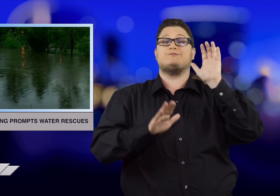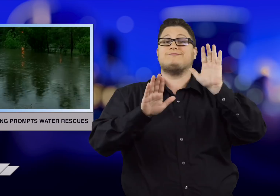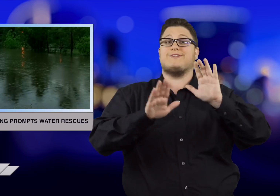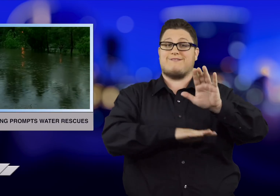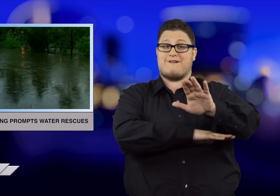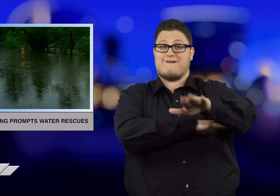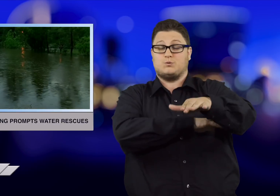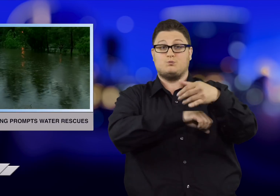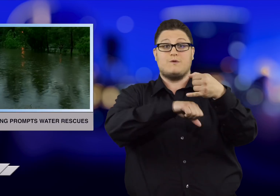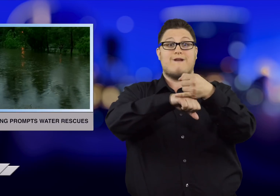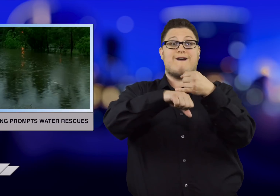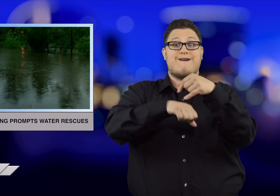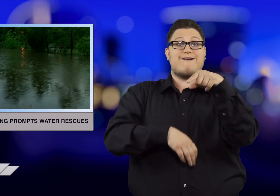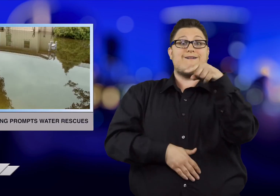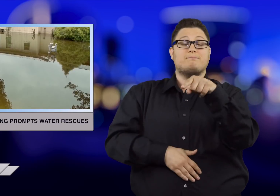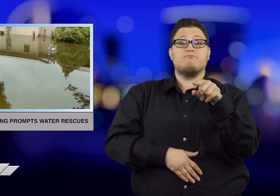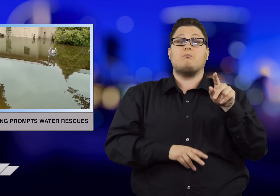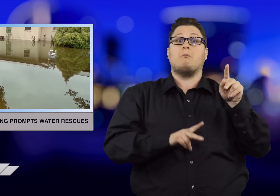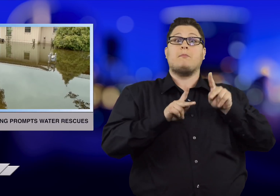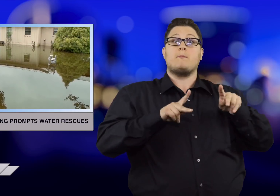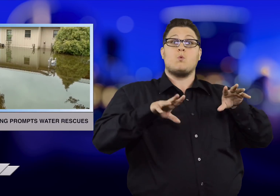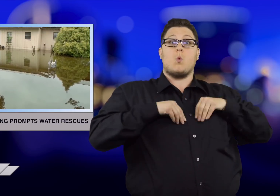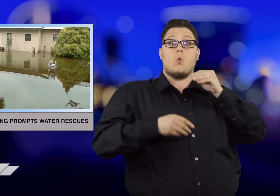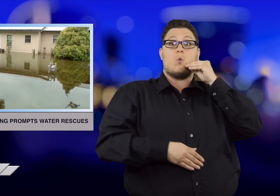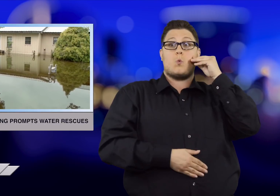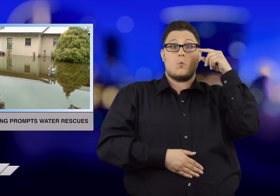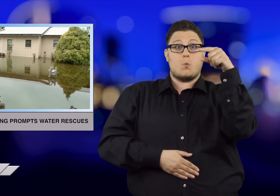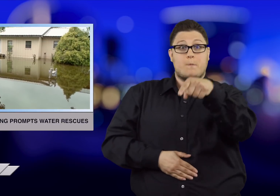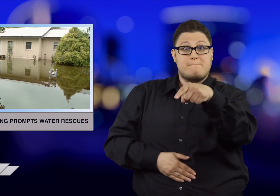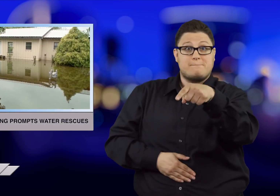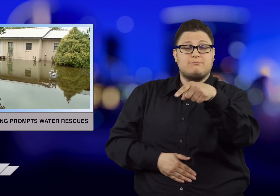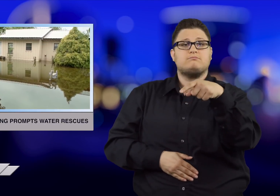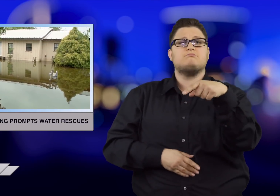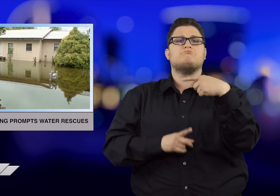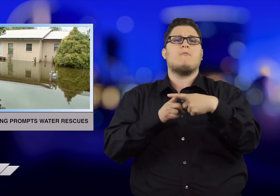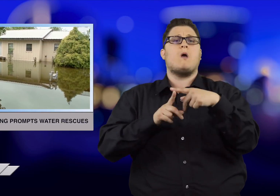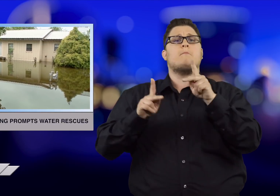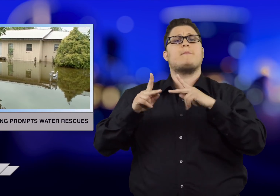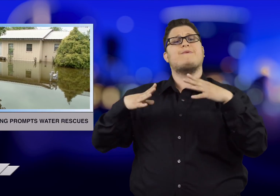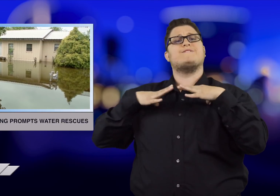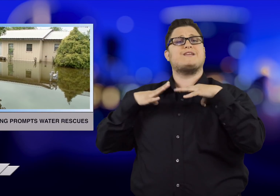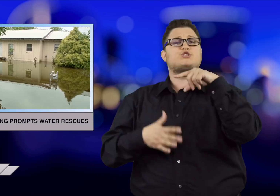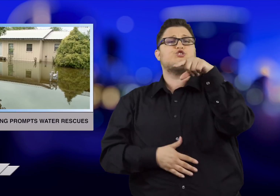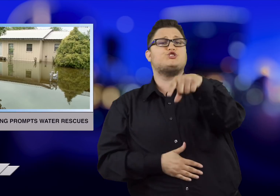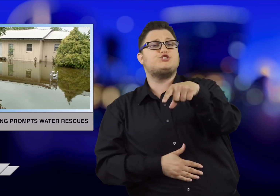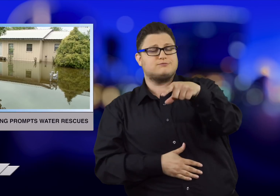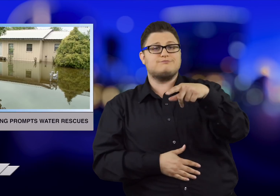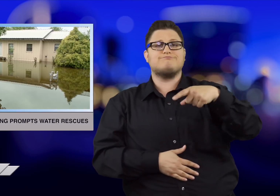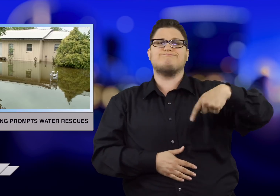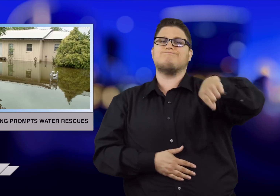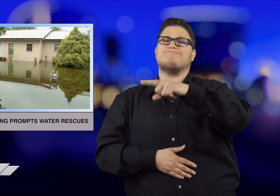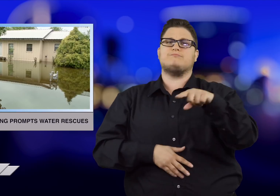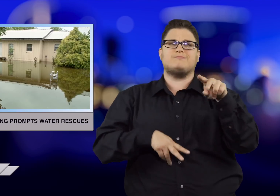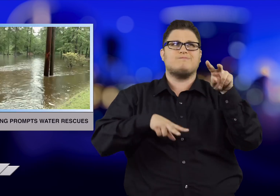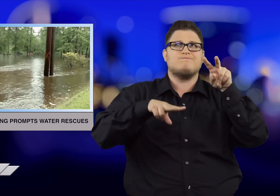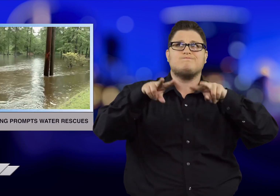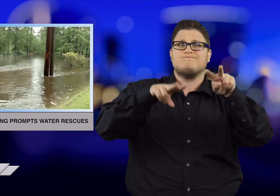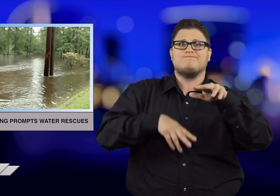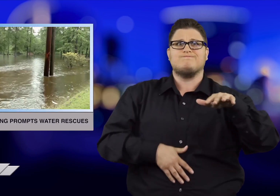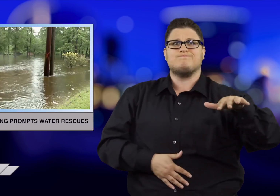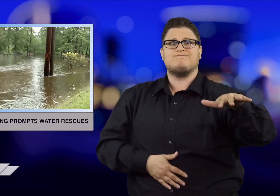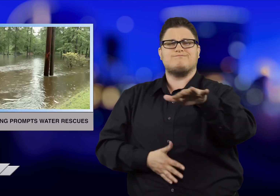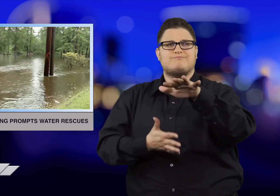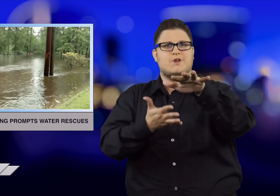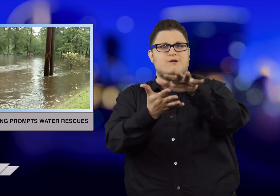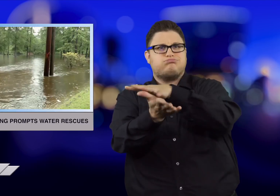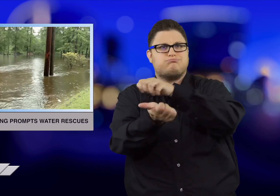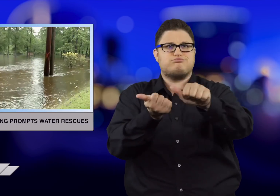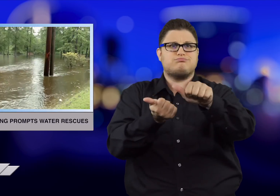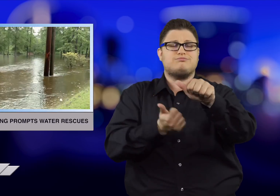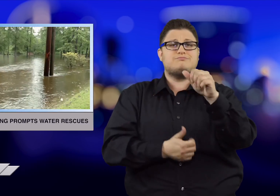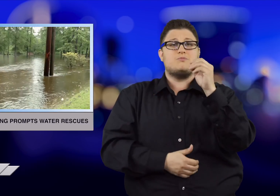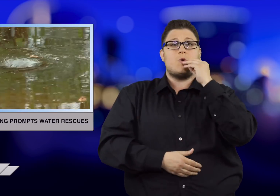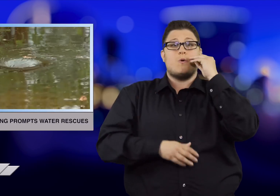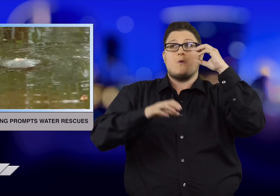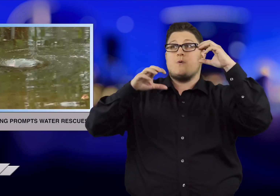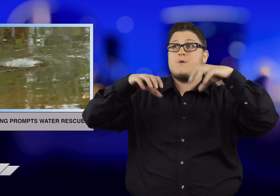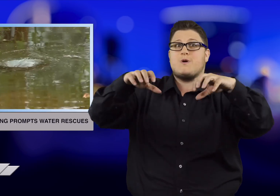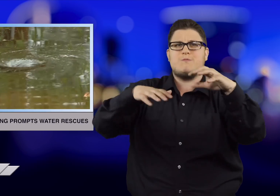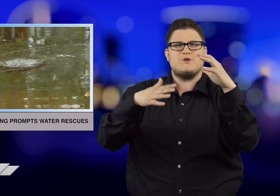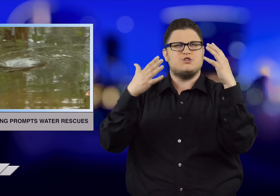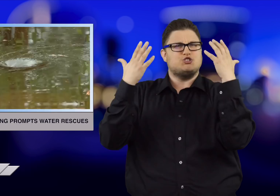Homeowners and vacationers surveyed the damage Sunday afternoon after fierce winds sent trees